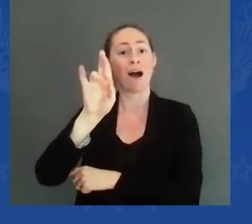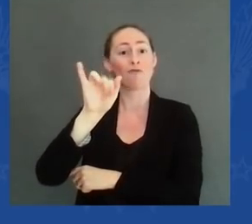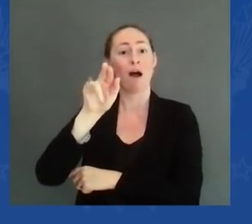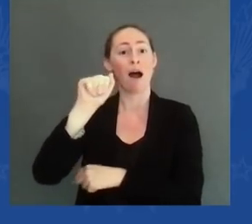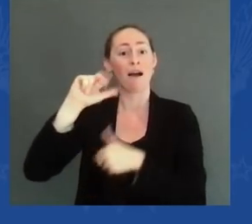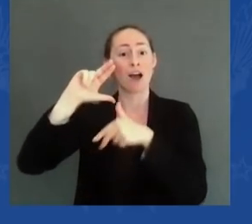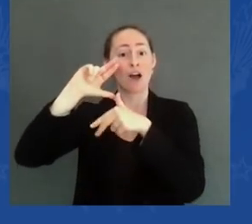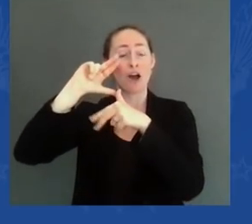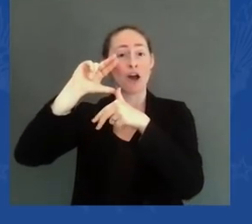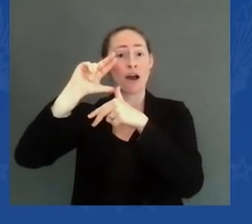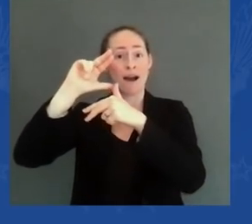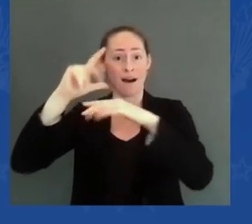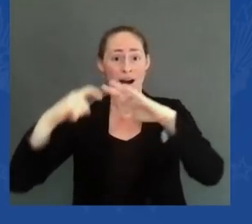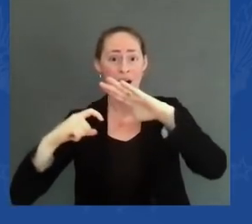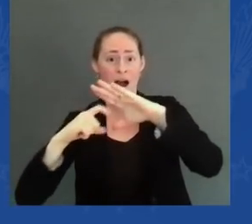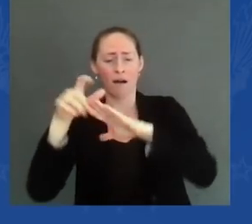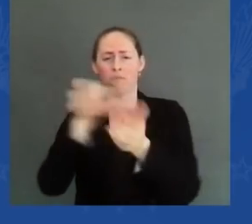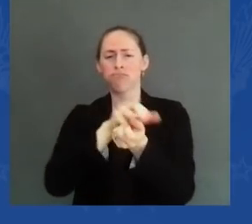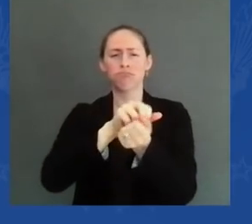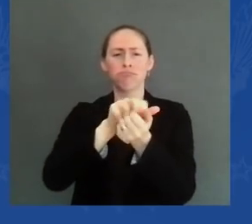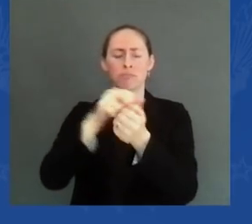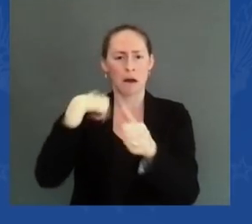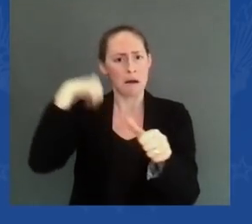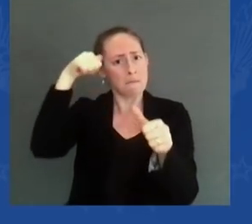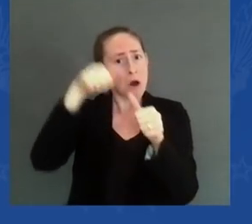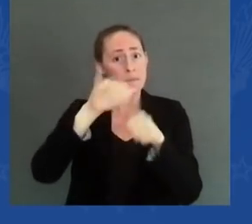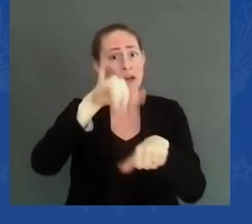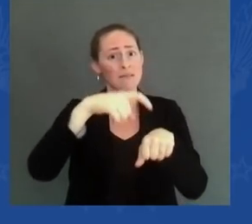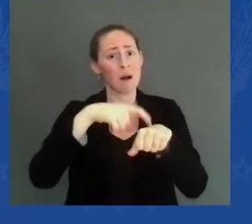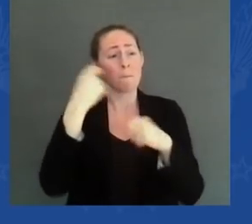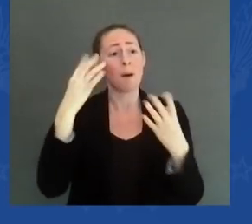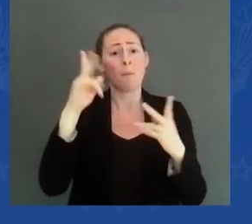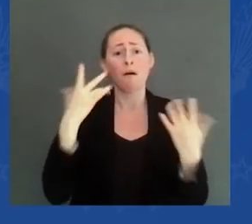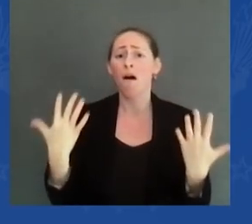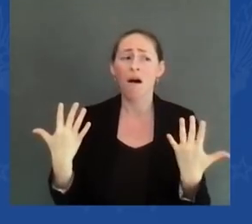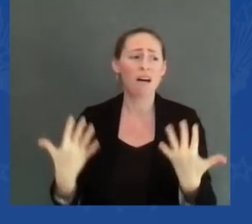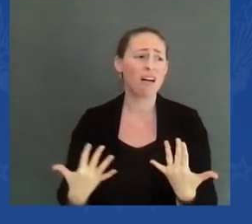People were playing politics with people's lives back then, despite the best efforts of our leaders here.